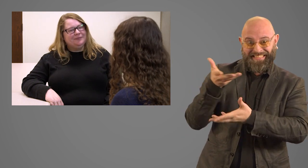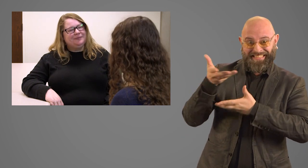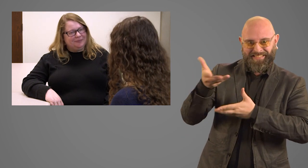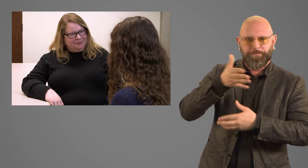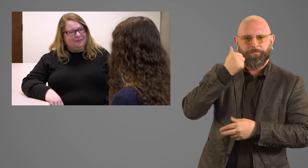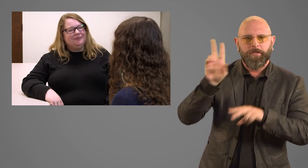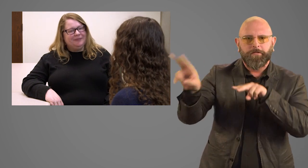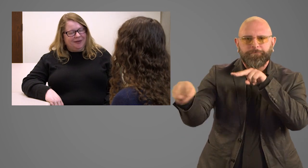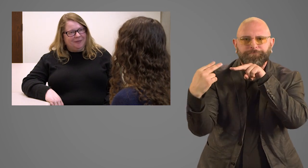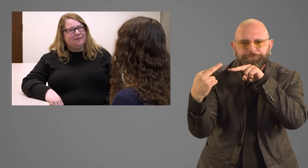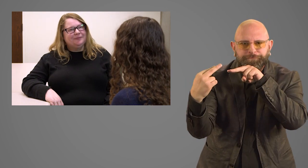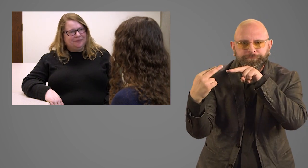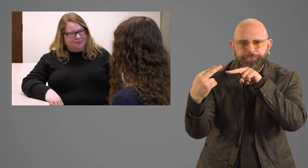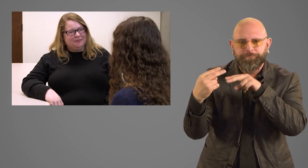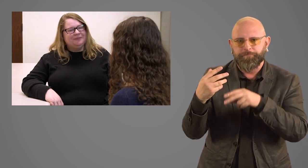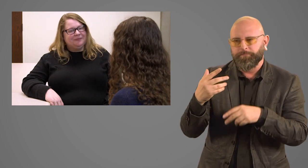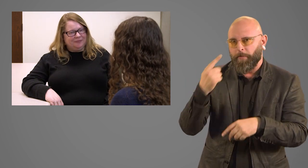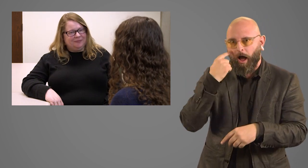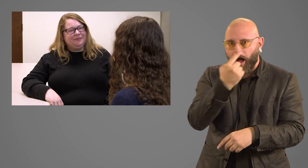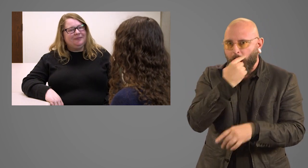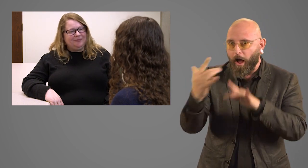Look directly at the person.